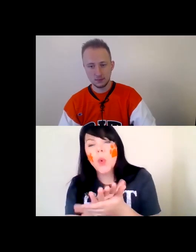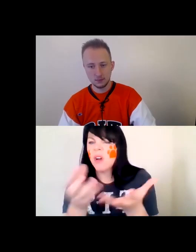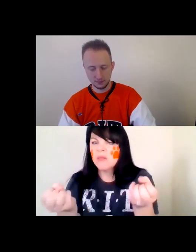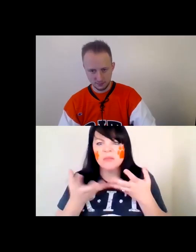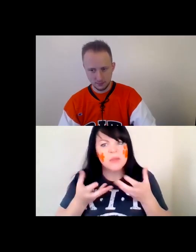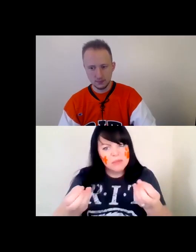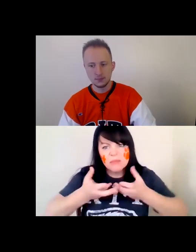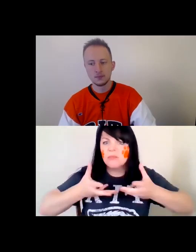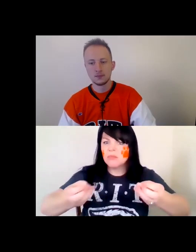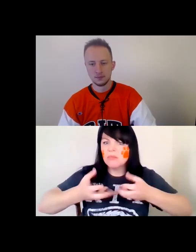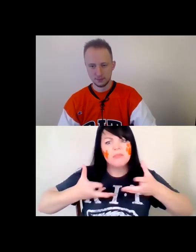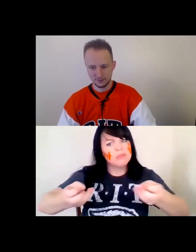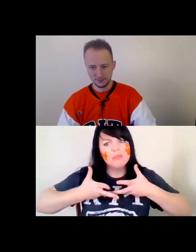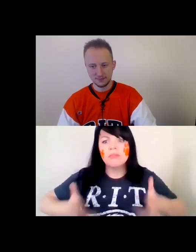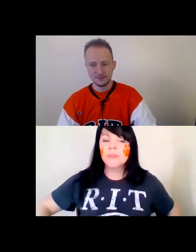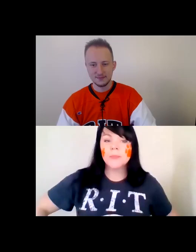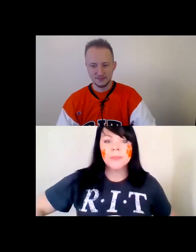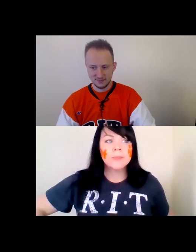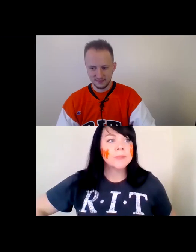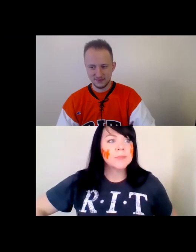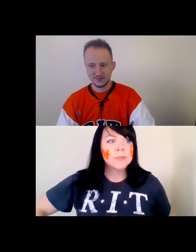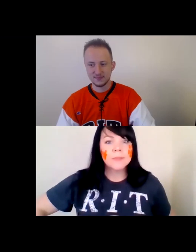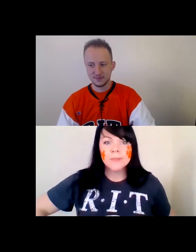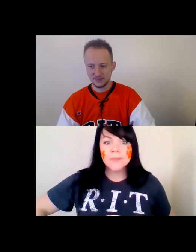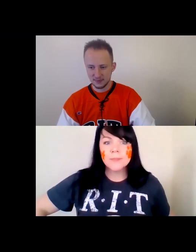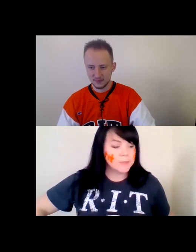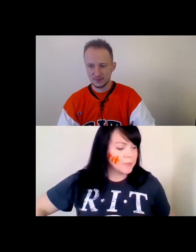Michelle Let us know all of the opinions you might have.